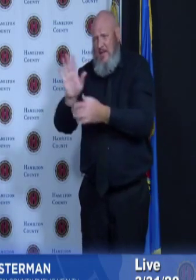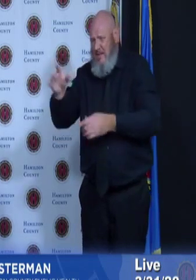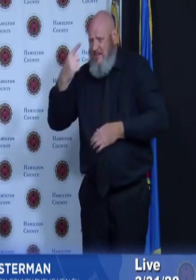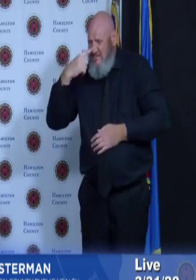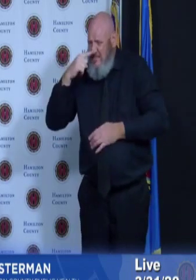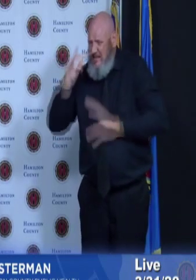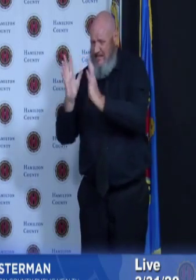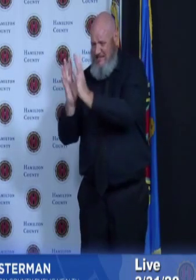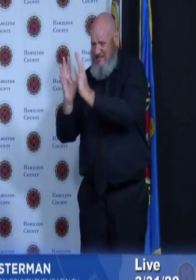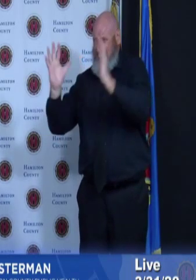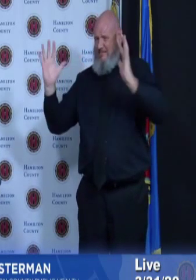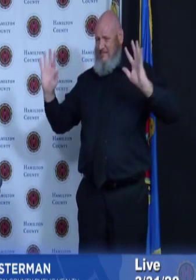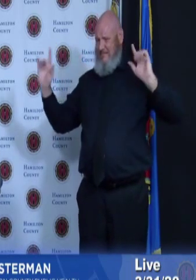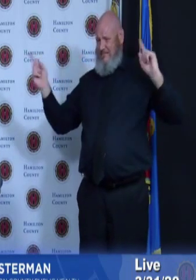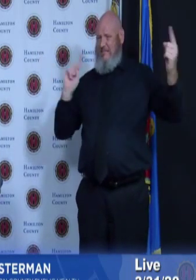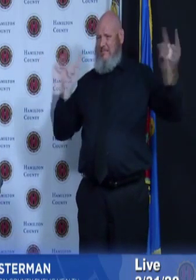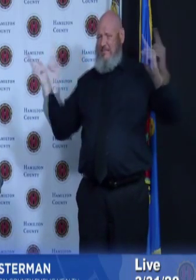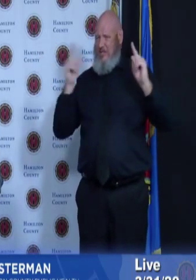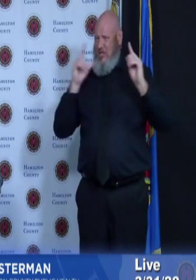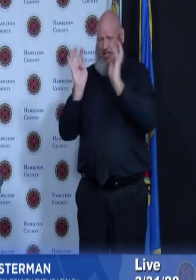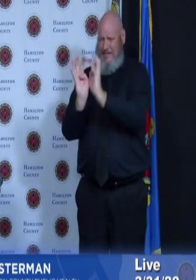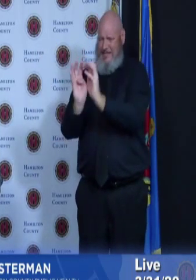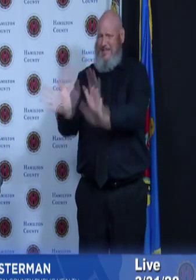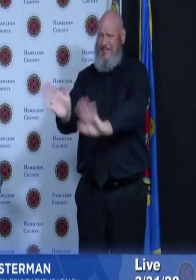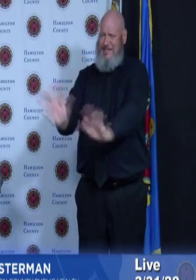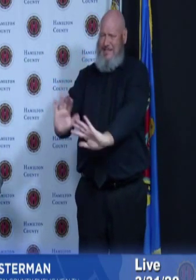I had a complaint from one of our jurisdictions that they had talked to a